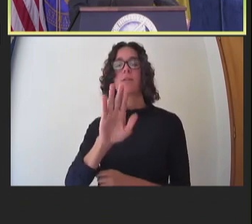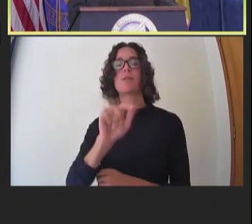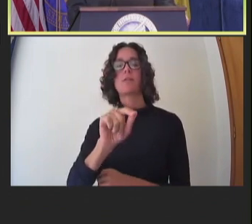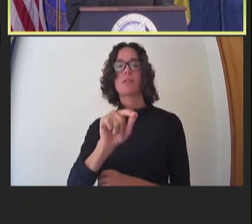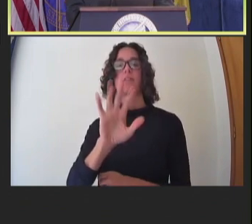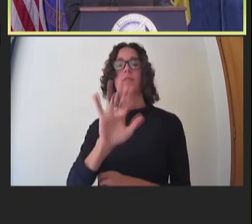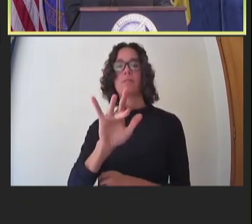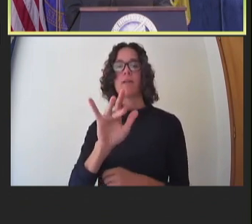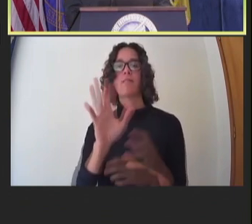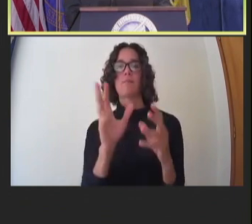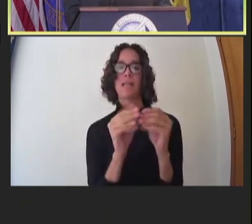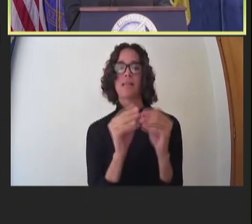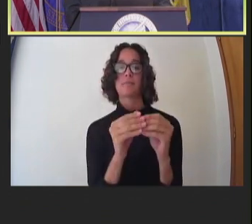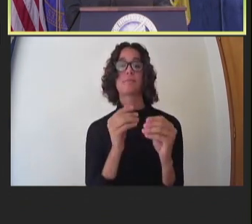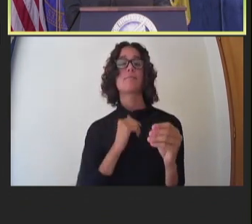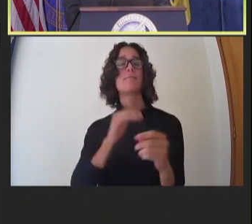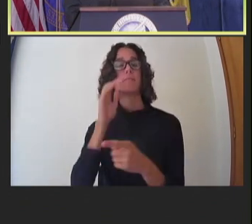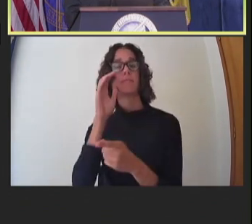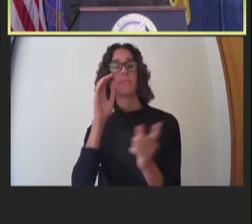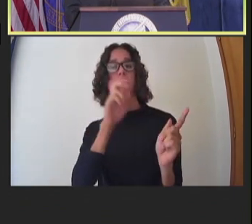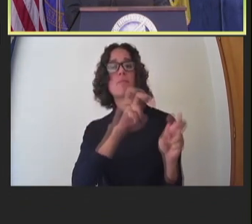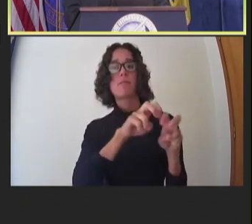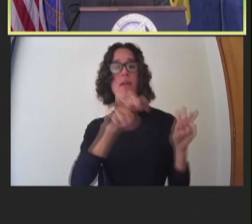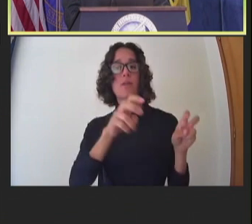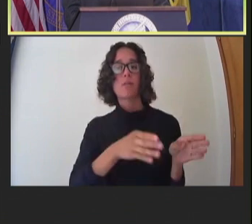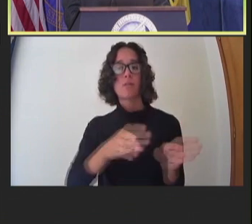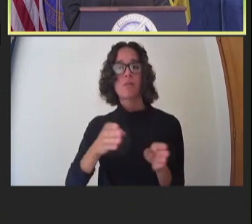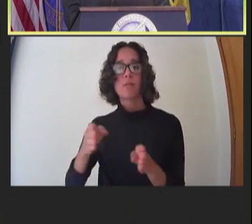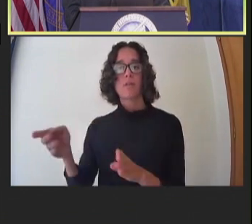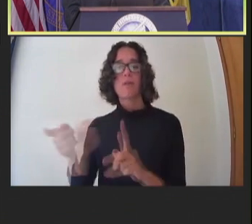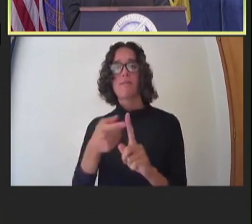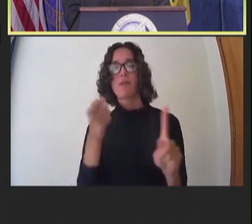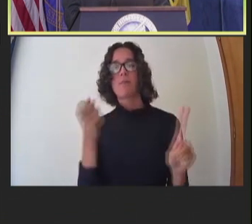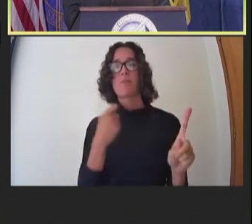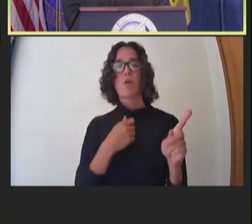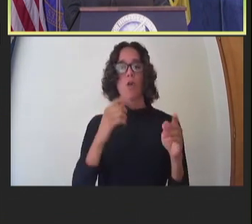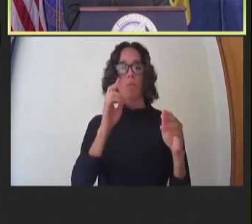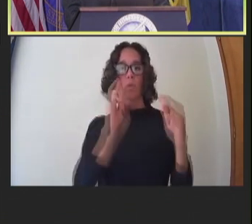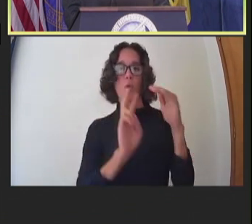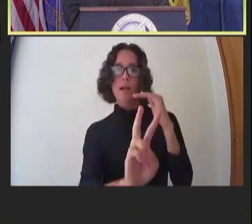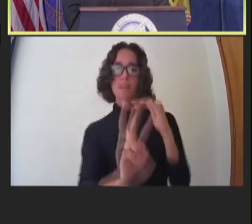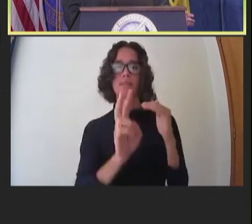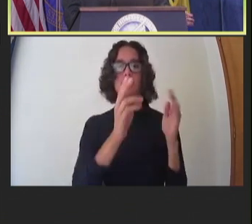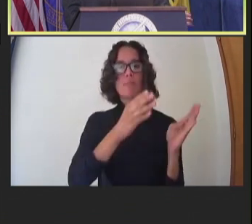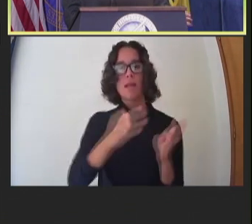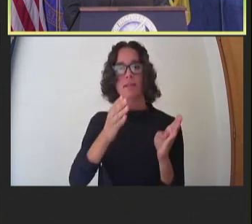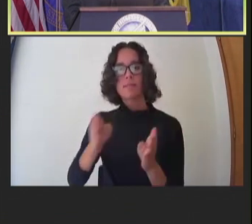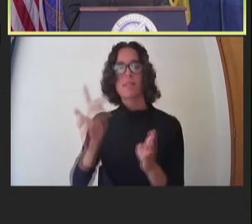panel focused on proactive planning to facilitate effective and rapid response to emerging diseases,